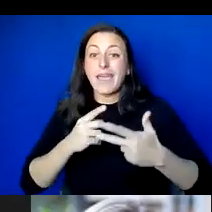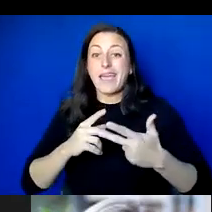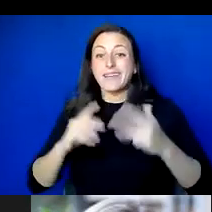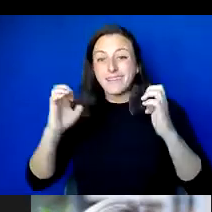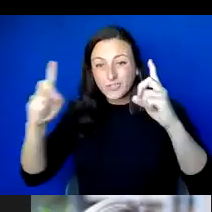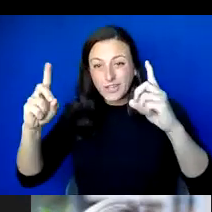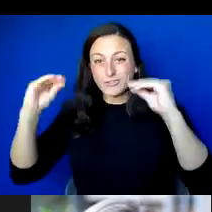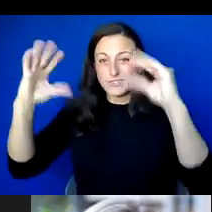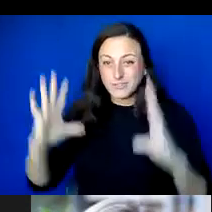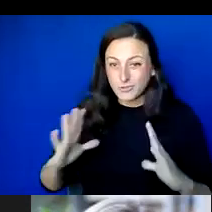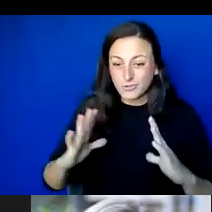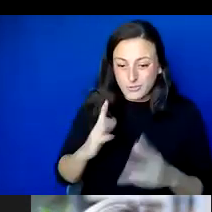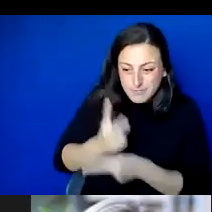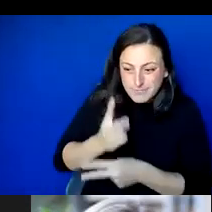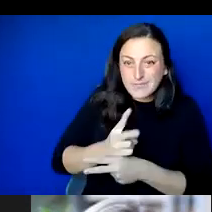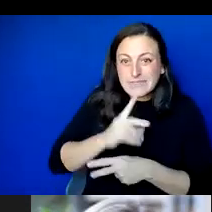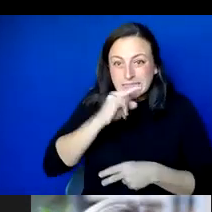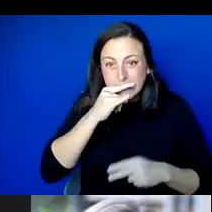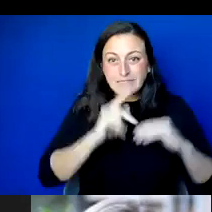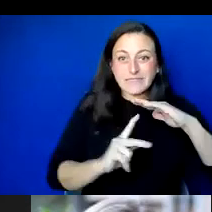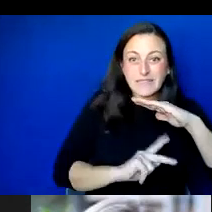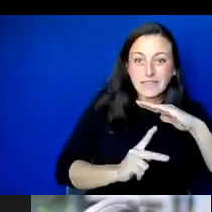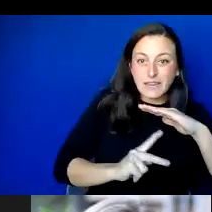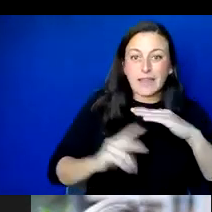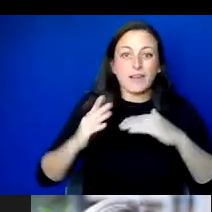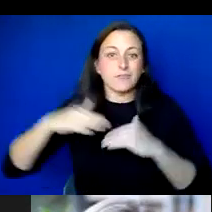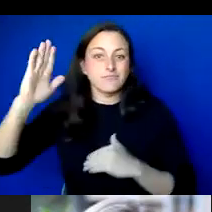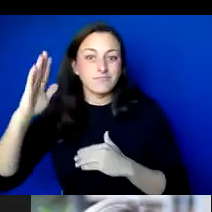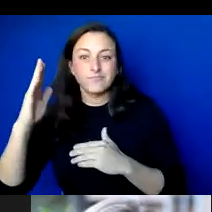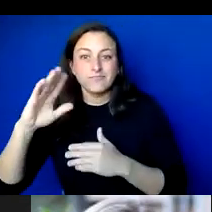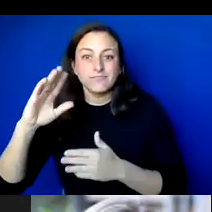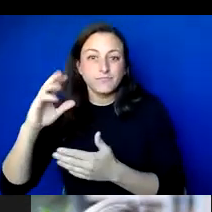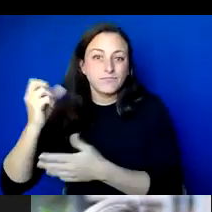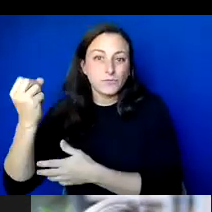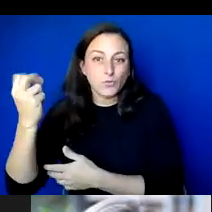including teachers - that's both full-time student teachers and substitutes - and then the staff,